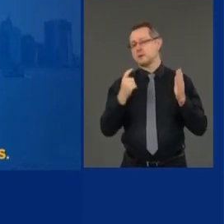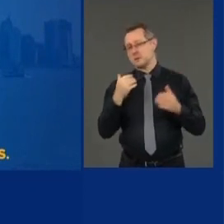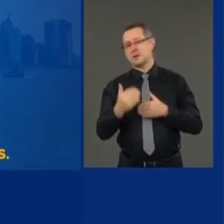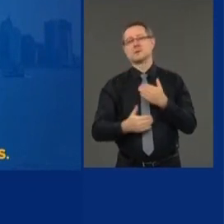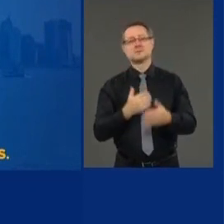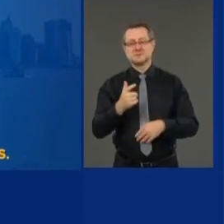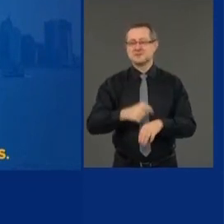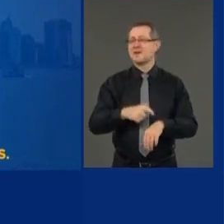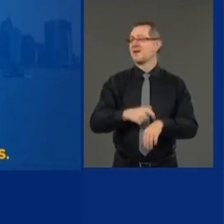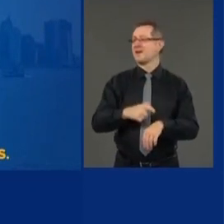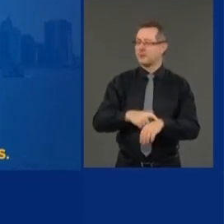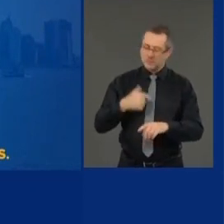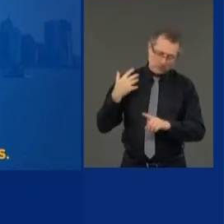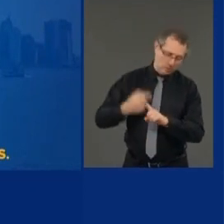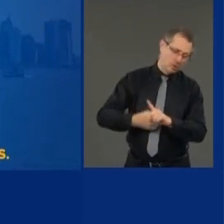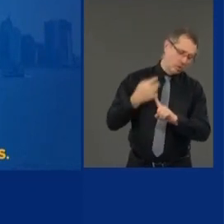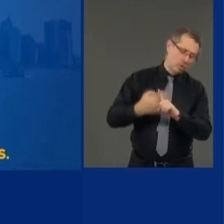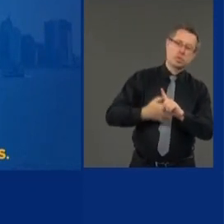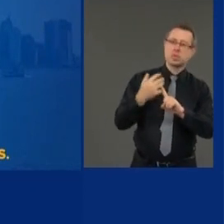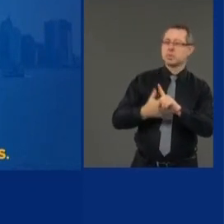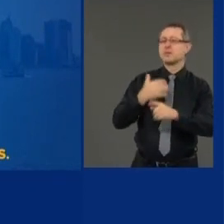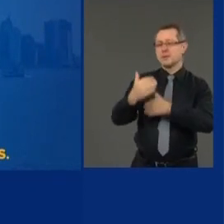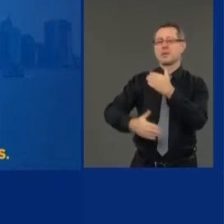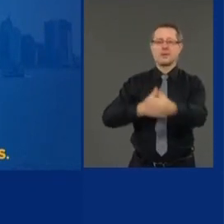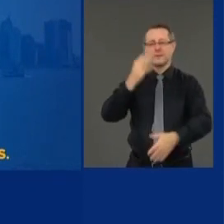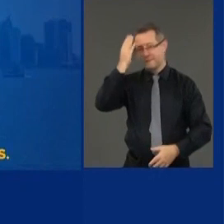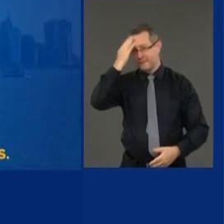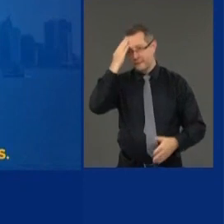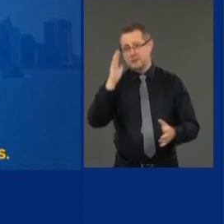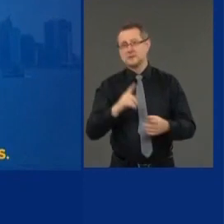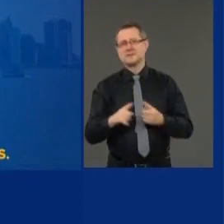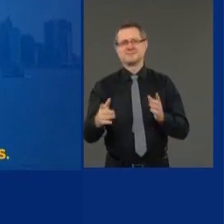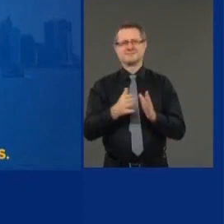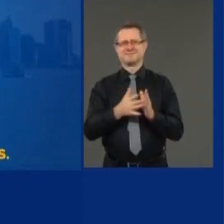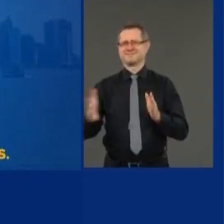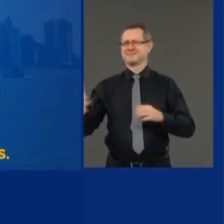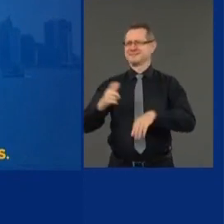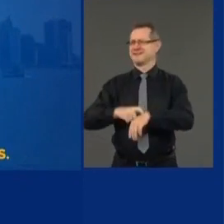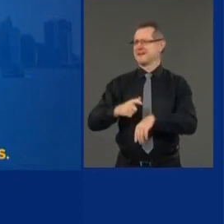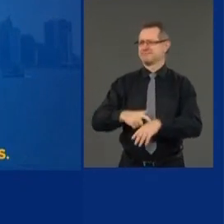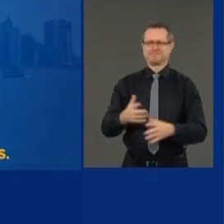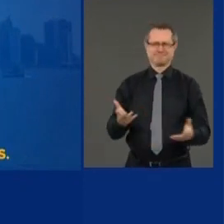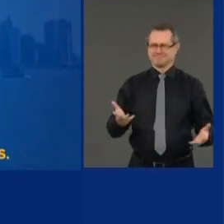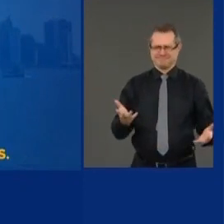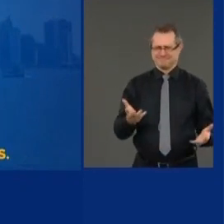GOVERNMENT. MAYORS HAVE SUED THE FEDERAL GOVERNMENT. LAWSUITS TAKE TIME.